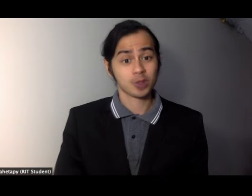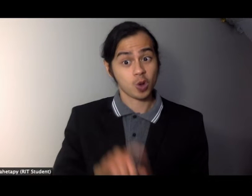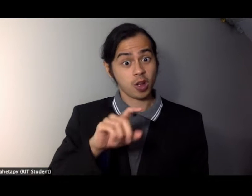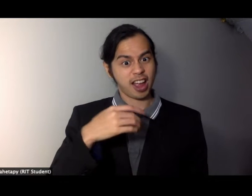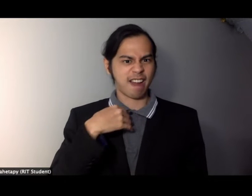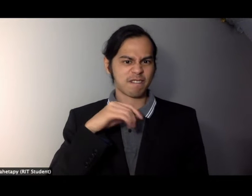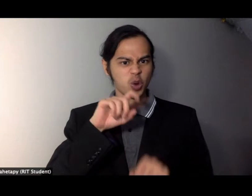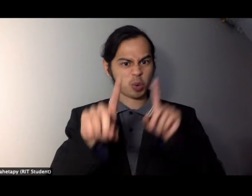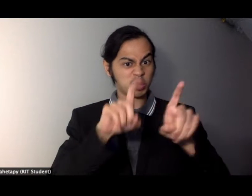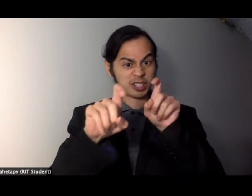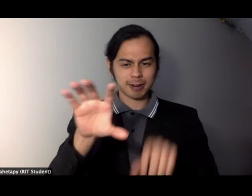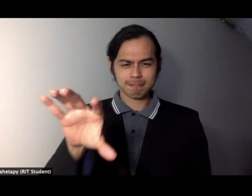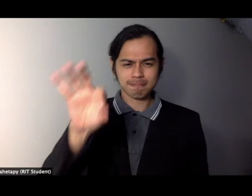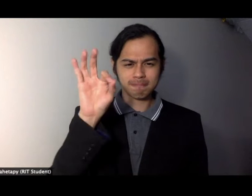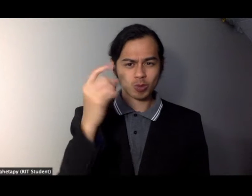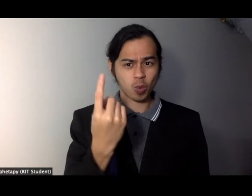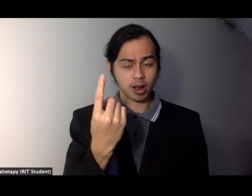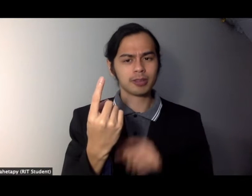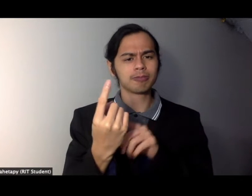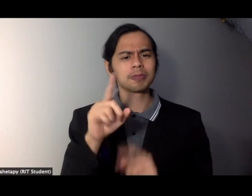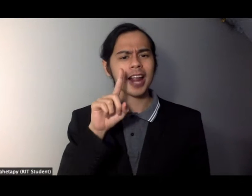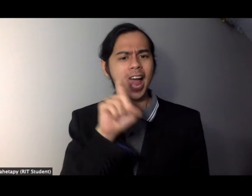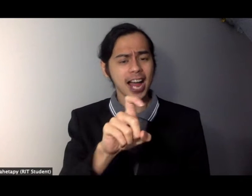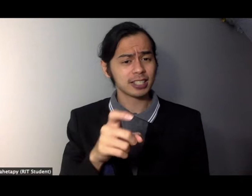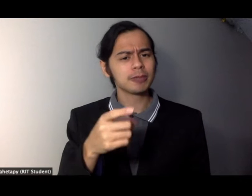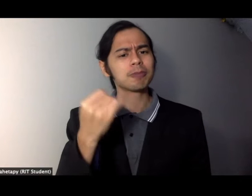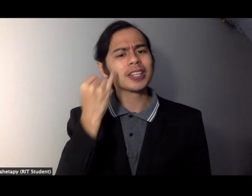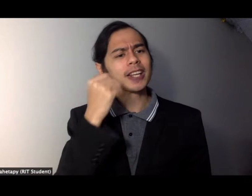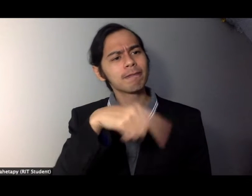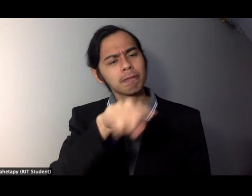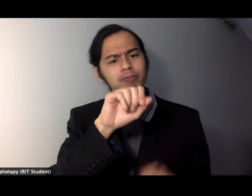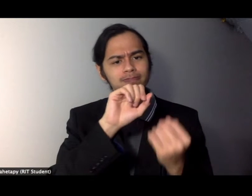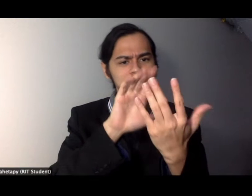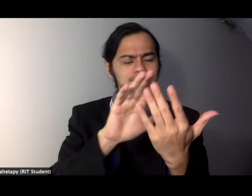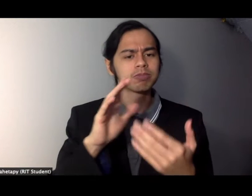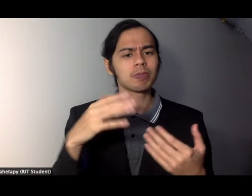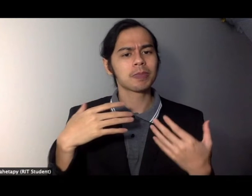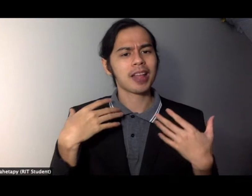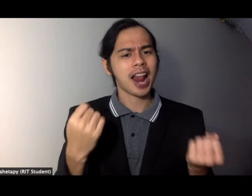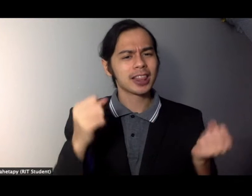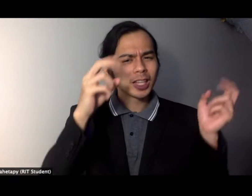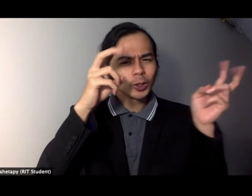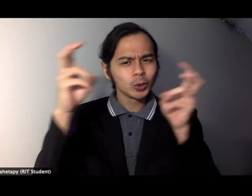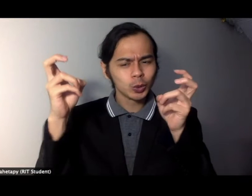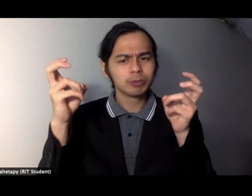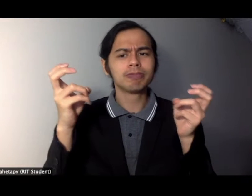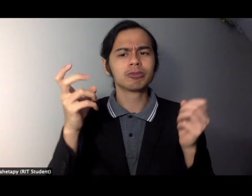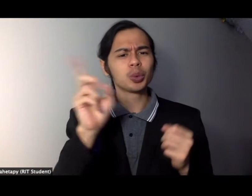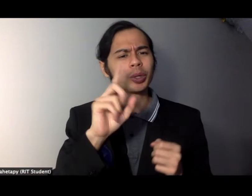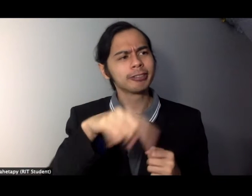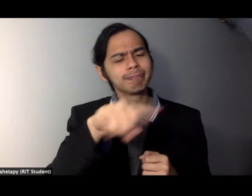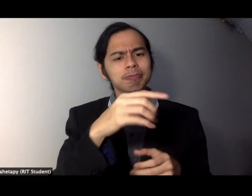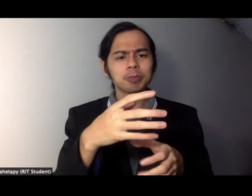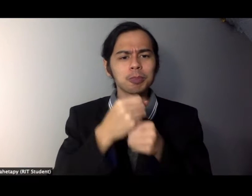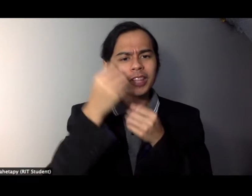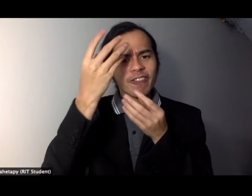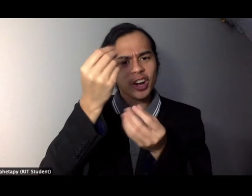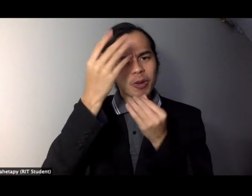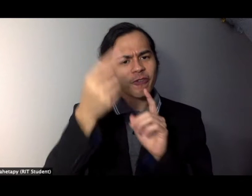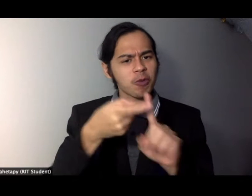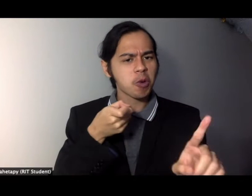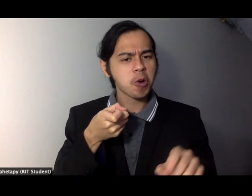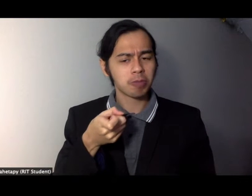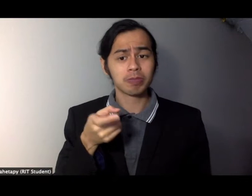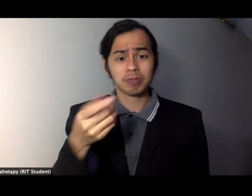From one of these questions, it asked that if they cope with the health issue, where do they get the information?